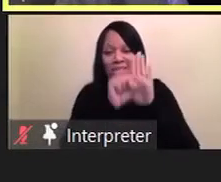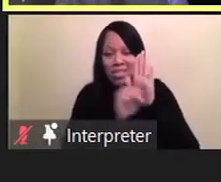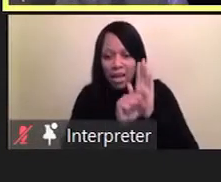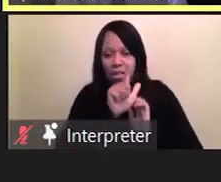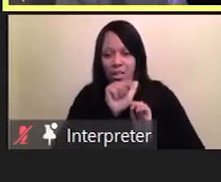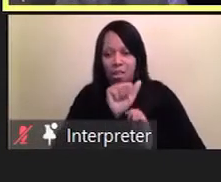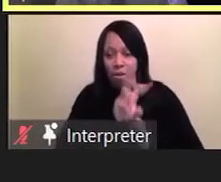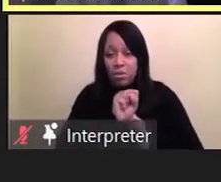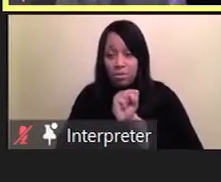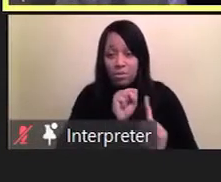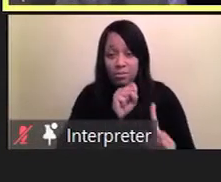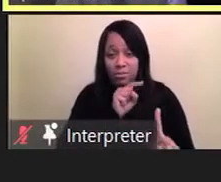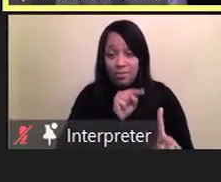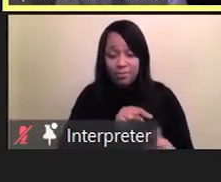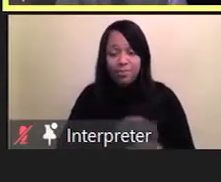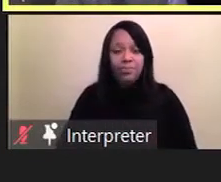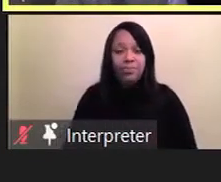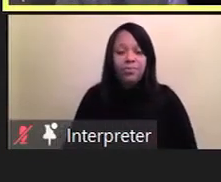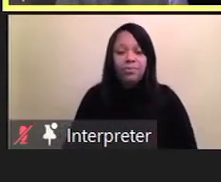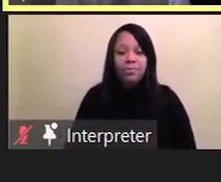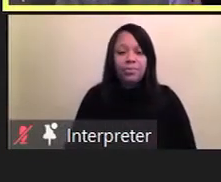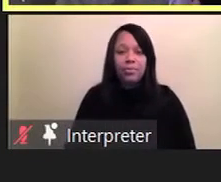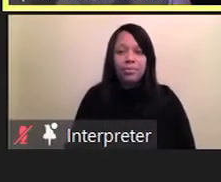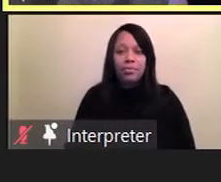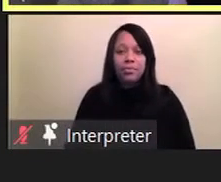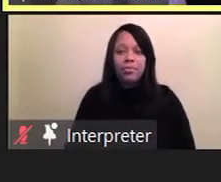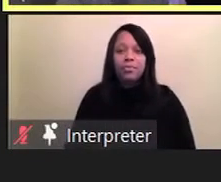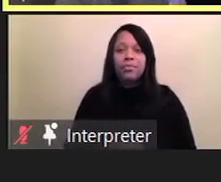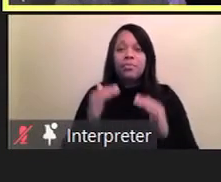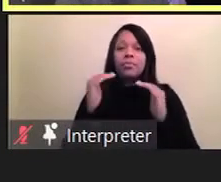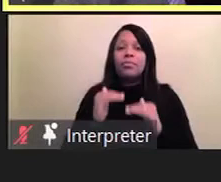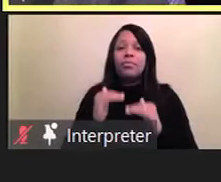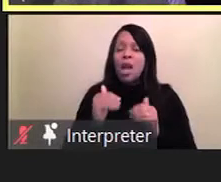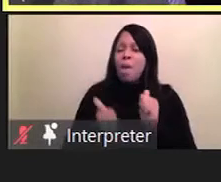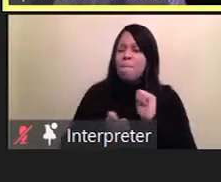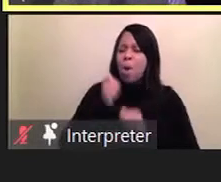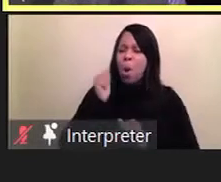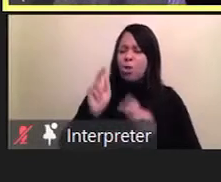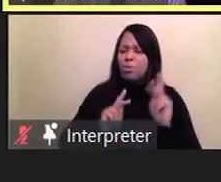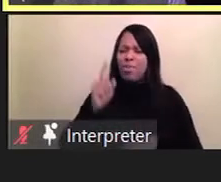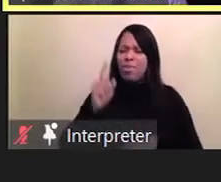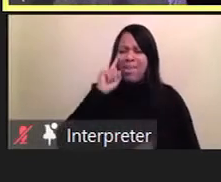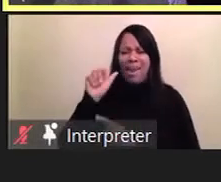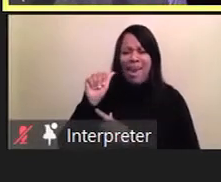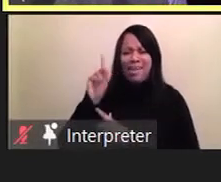So most people think, well, the ADA applies to someone with a disability. Yes, it does.